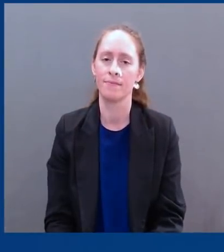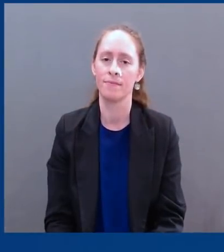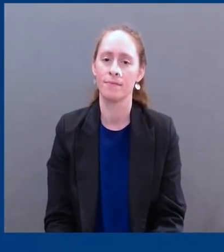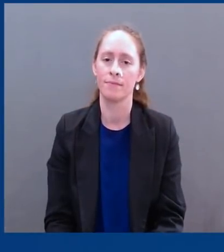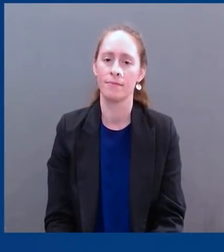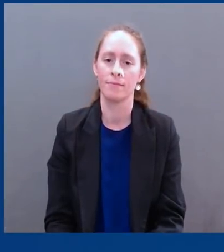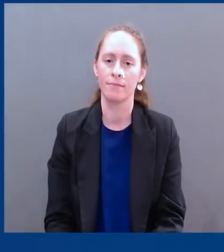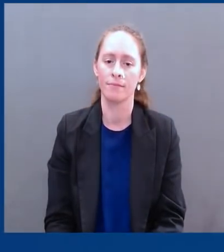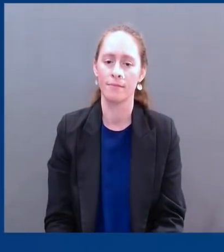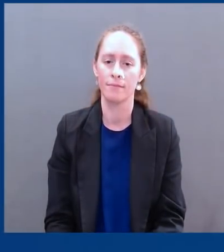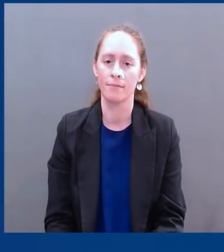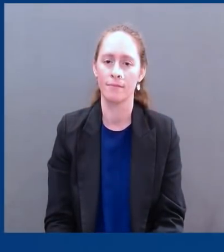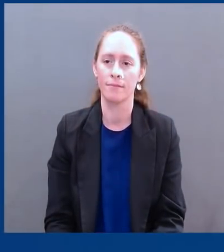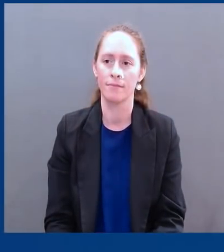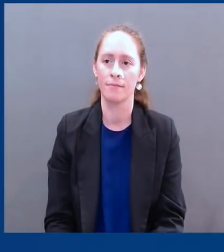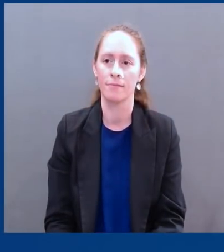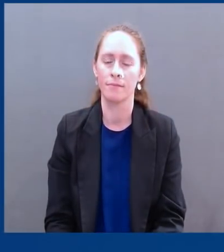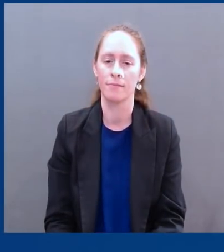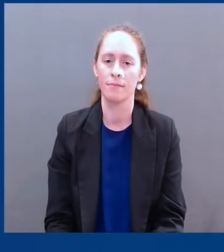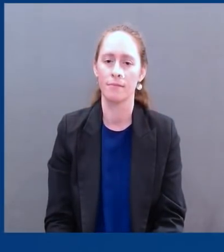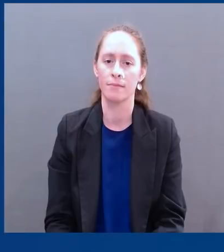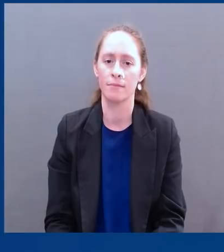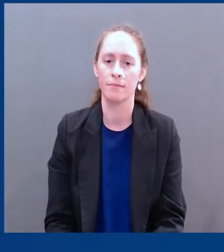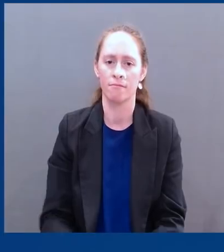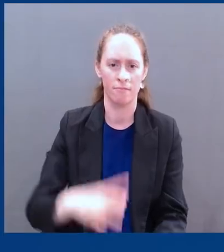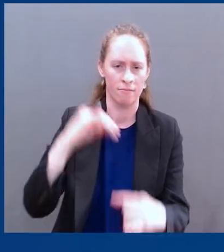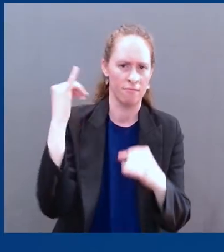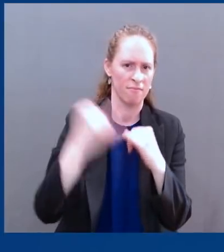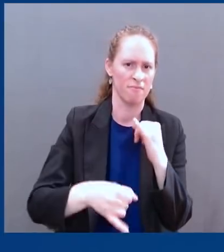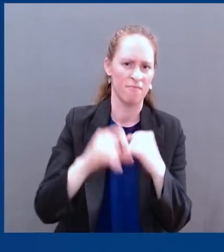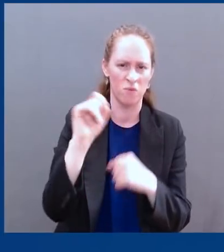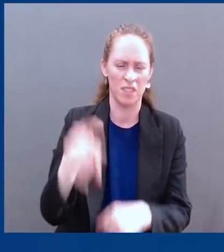Moderator: Last question, let's go to Gustau Alegret at NTN24.